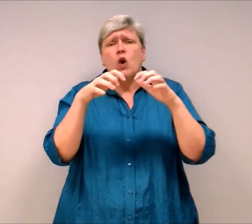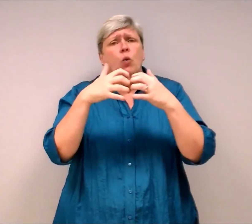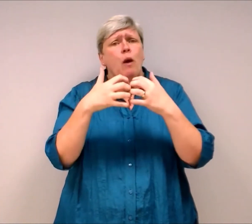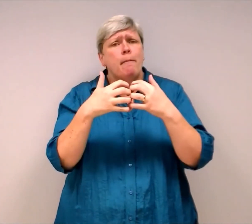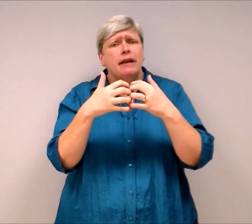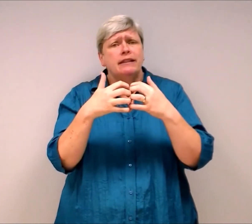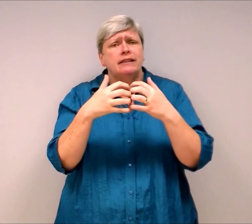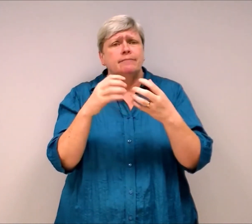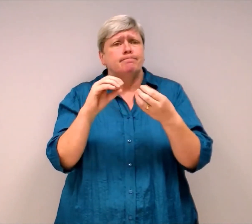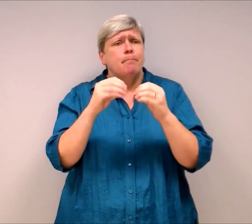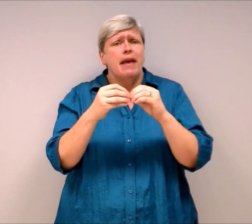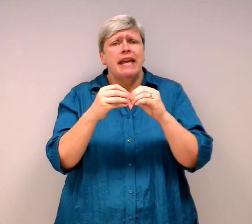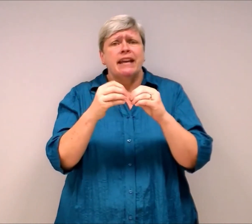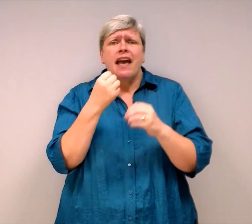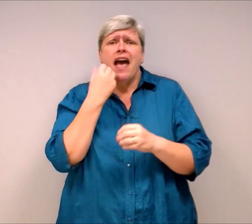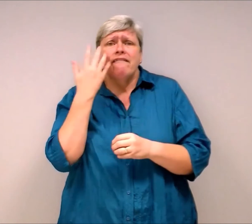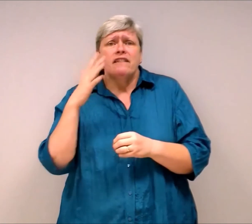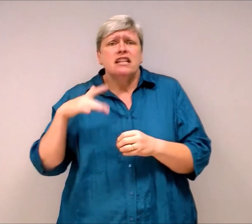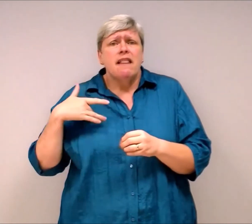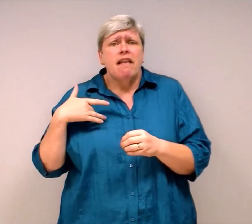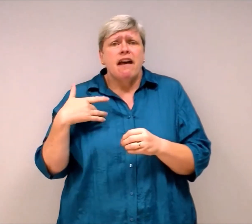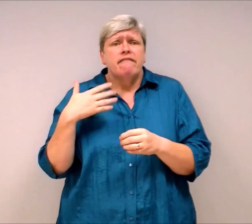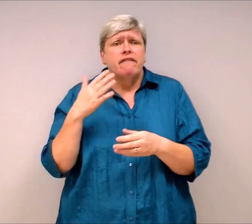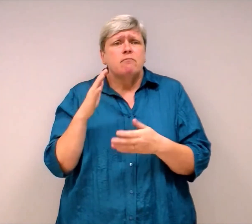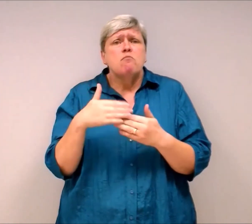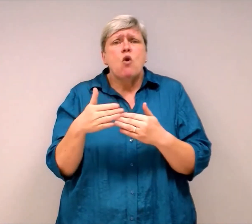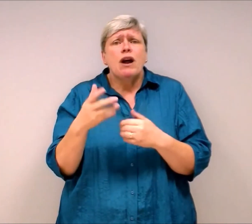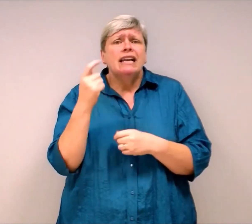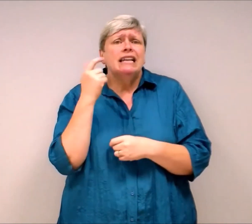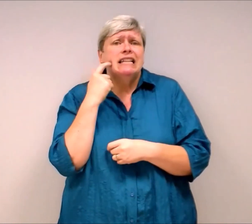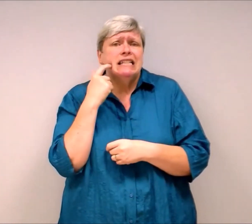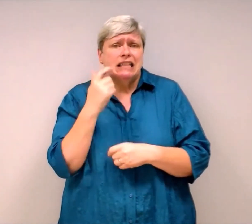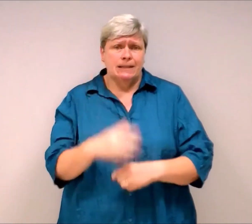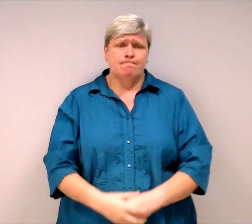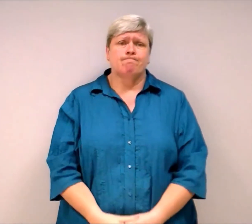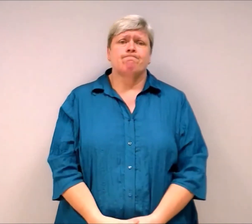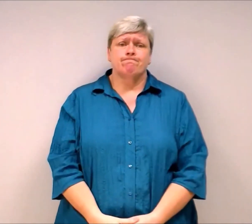which can make everyday life just a little bit easier.